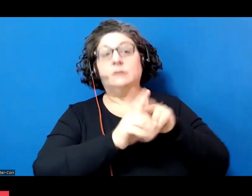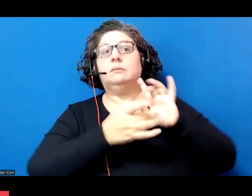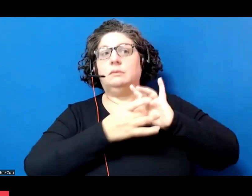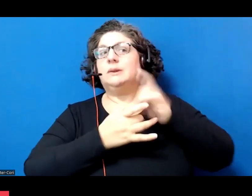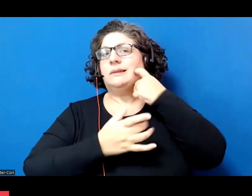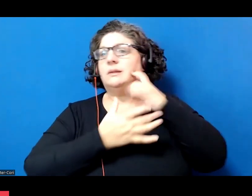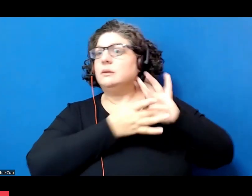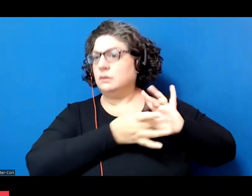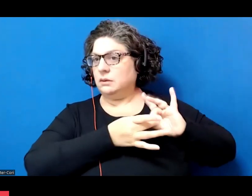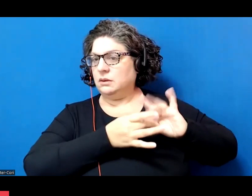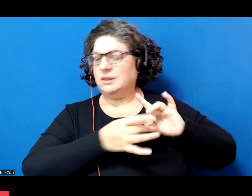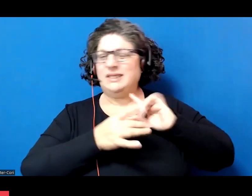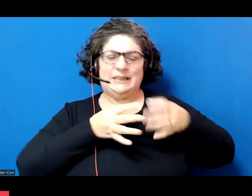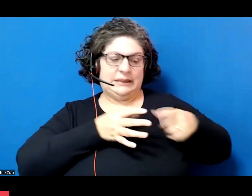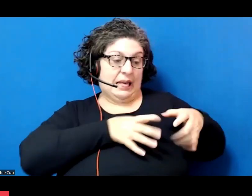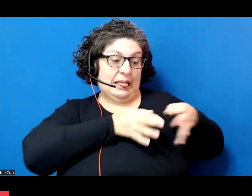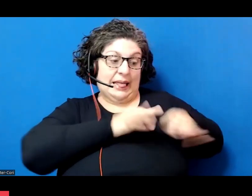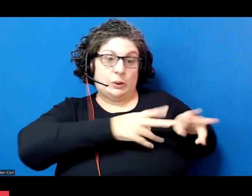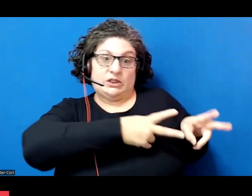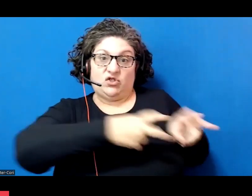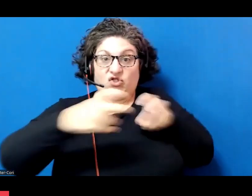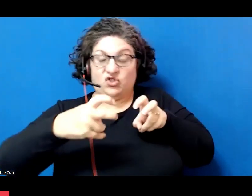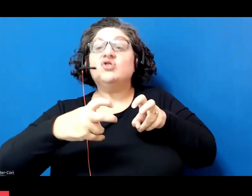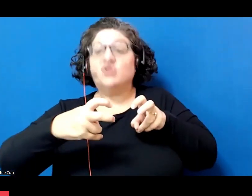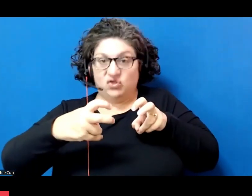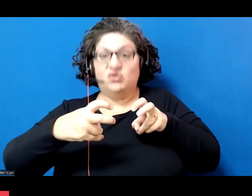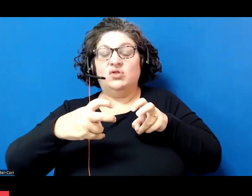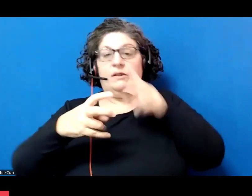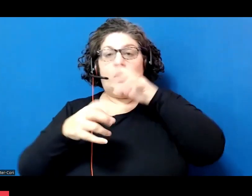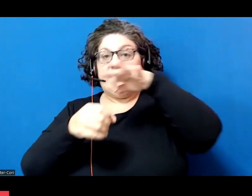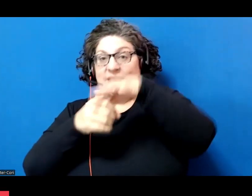They derive from this language of election clause.